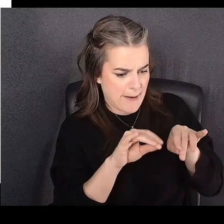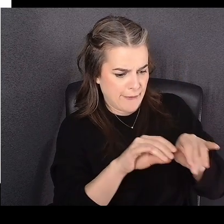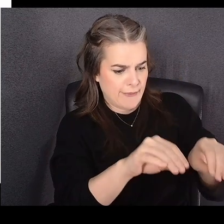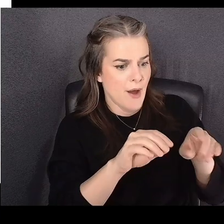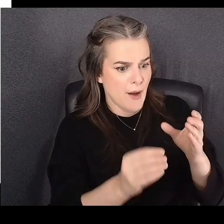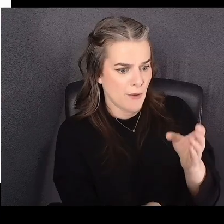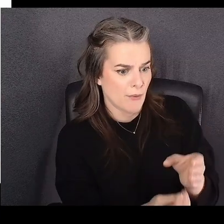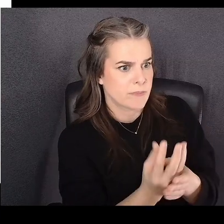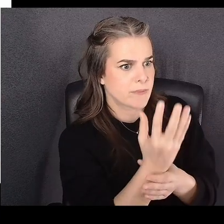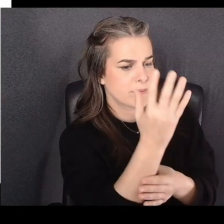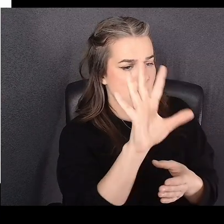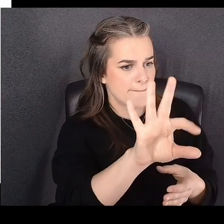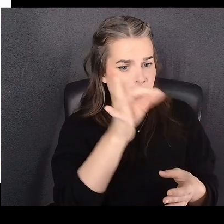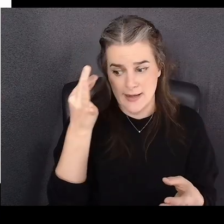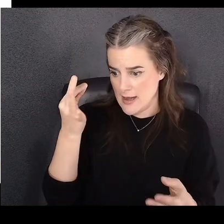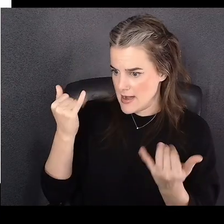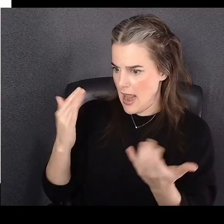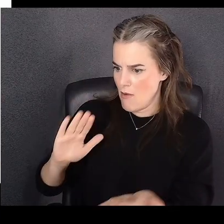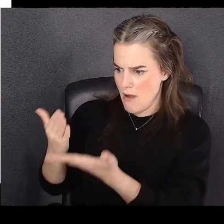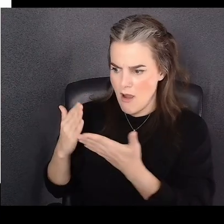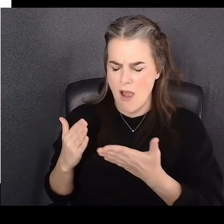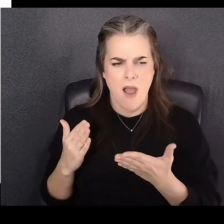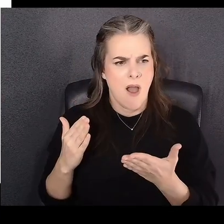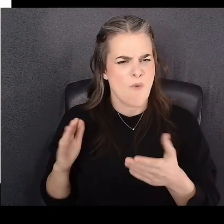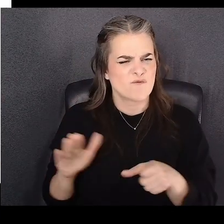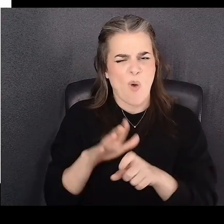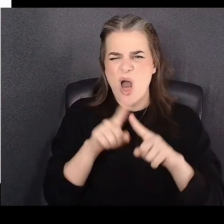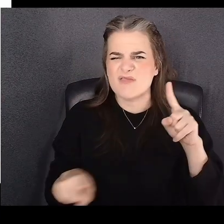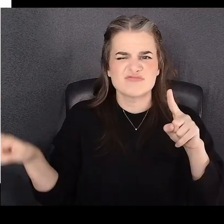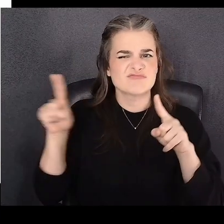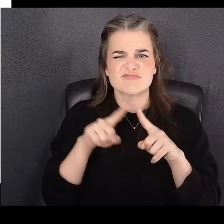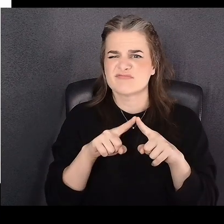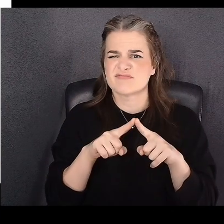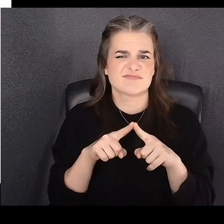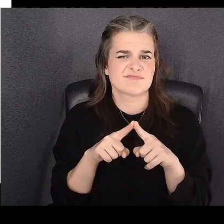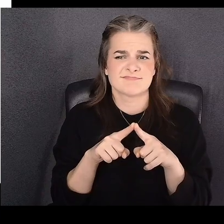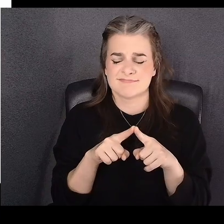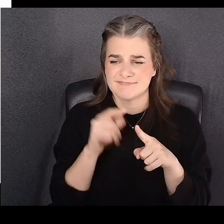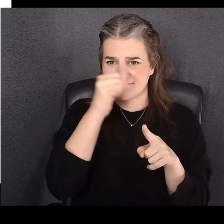And it touches on even nurturing or just something